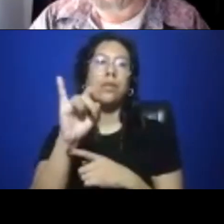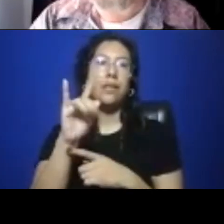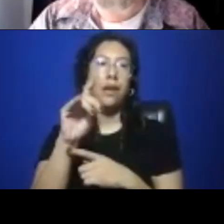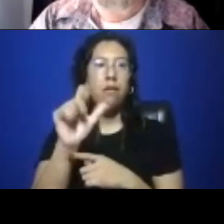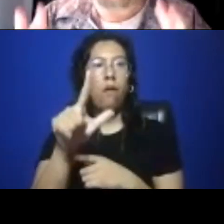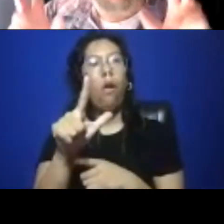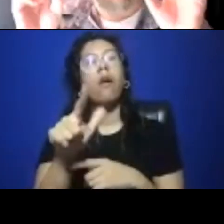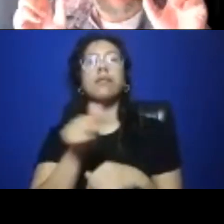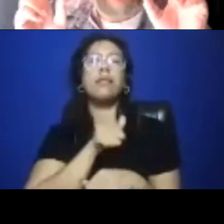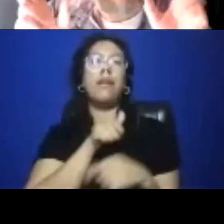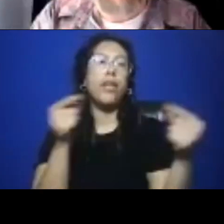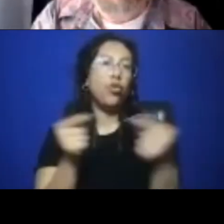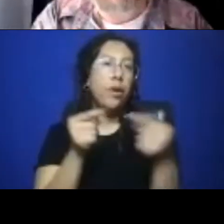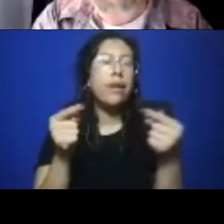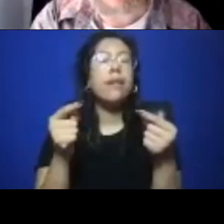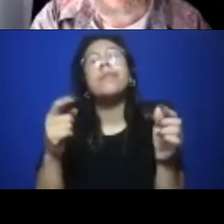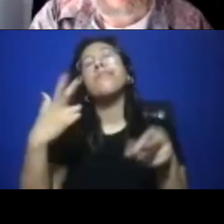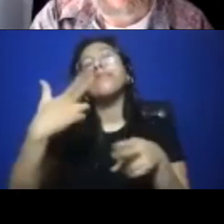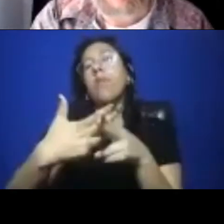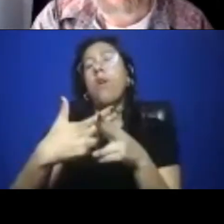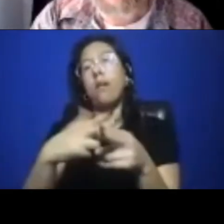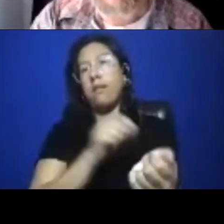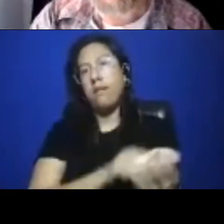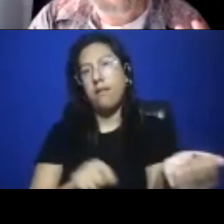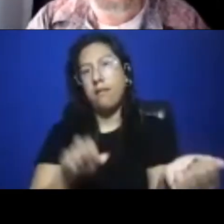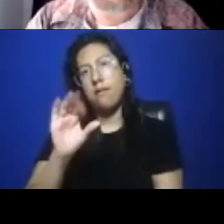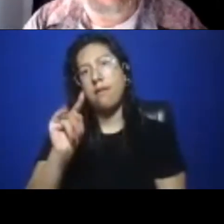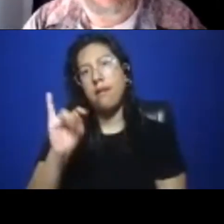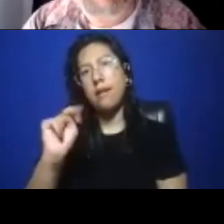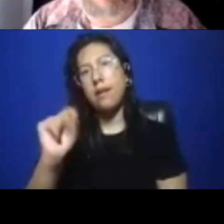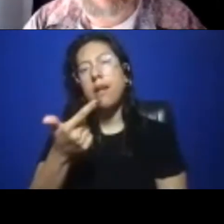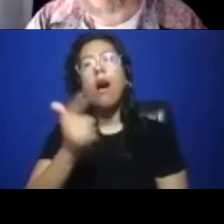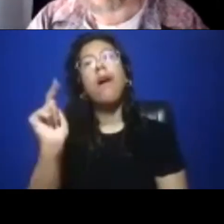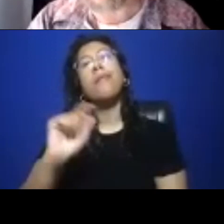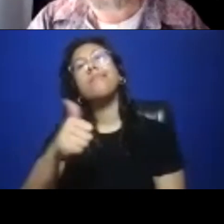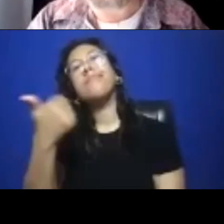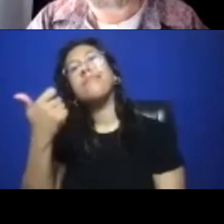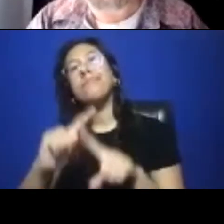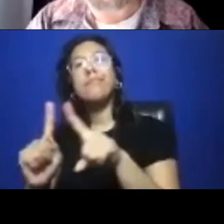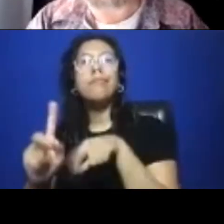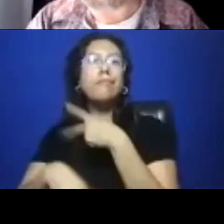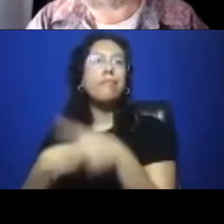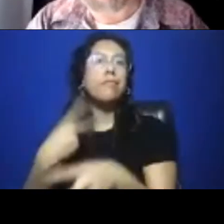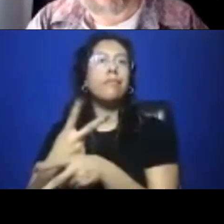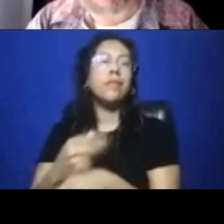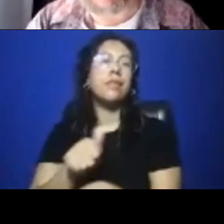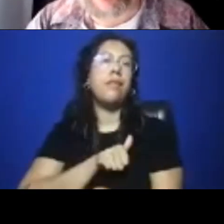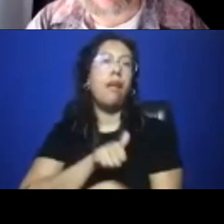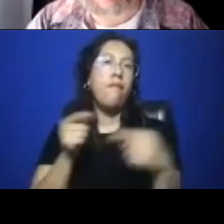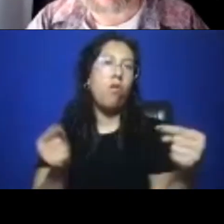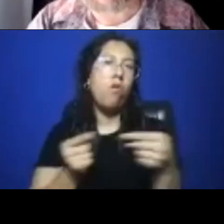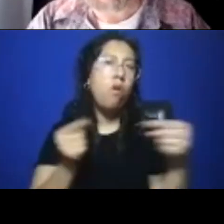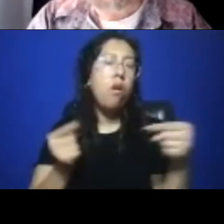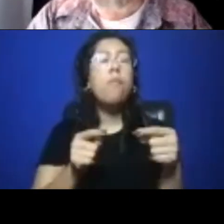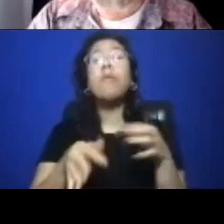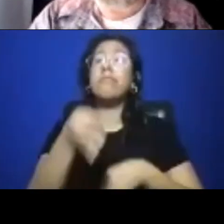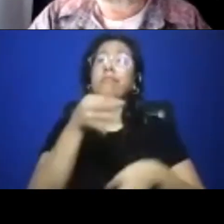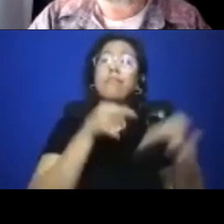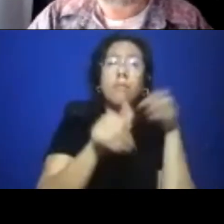or other forms of self harm, and we can look at it as self harm. We can also look at it as a coping strategy for folks